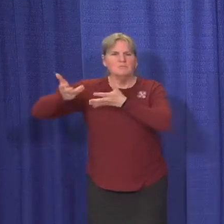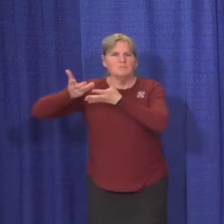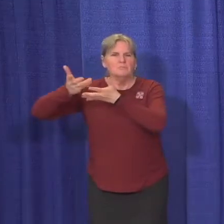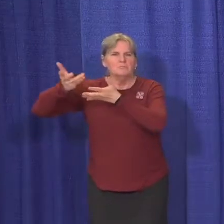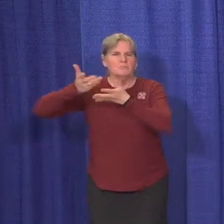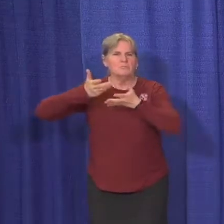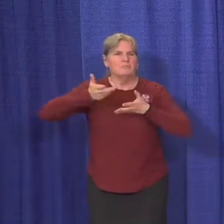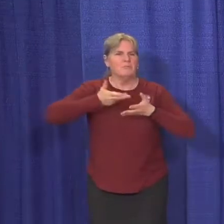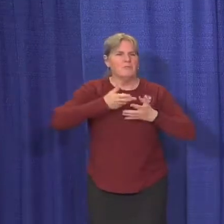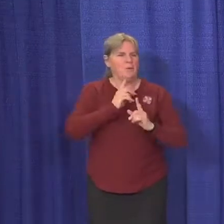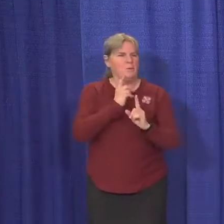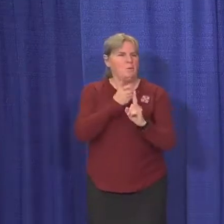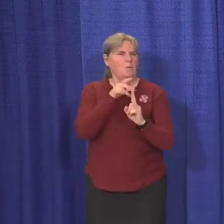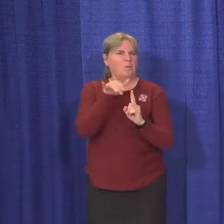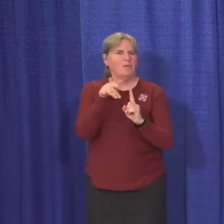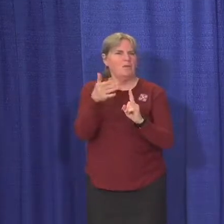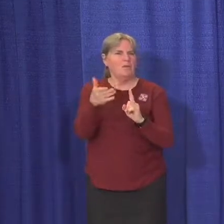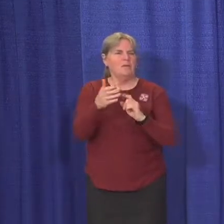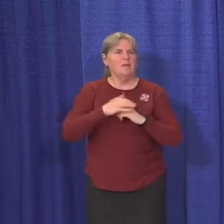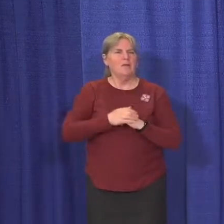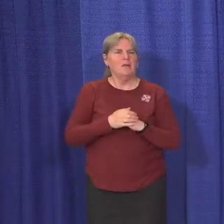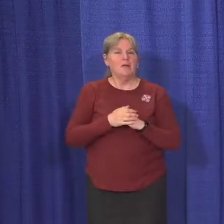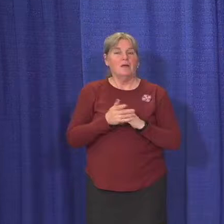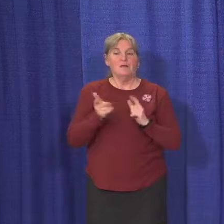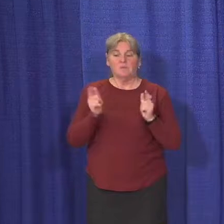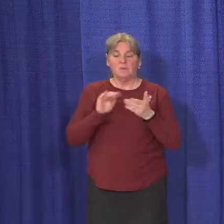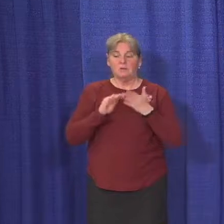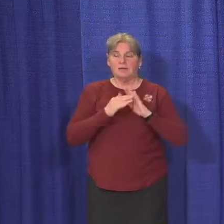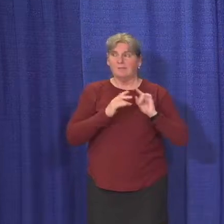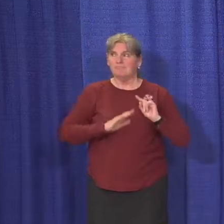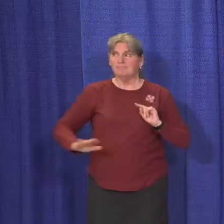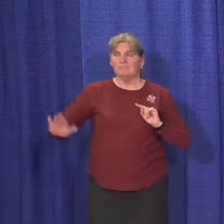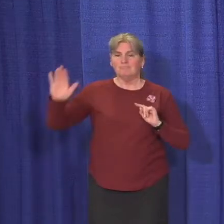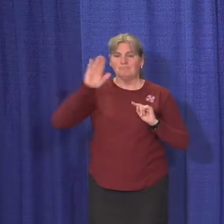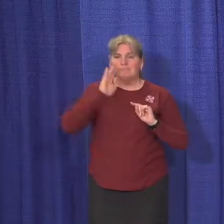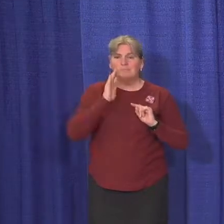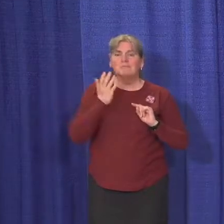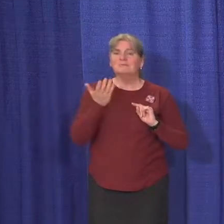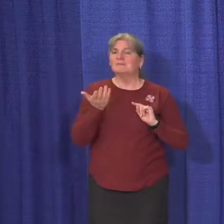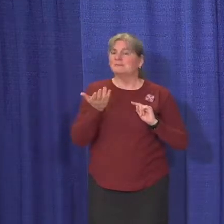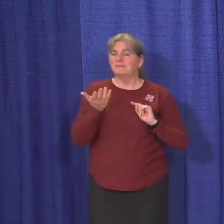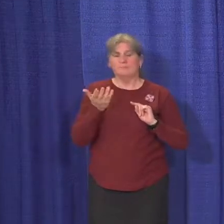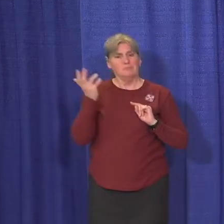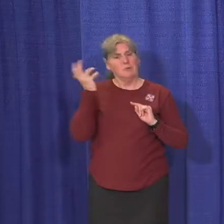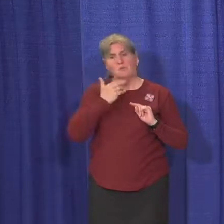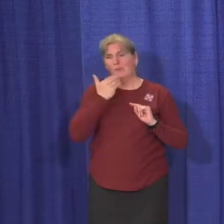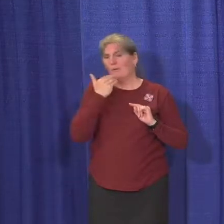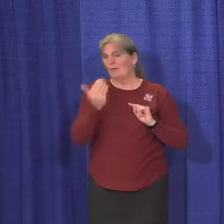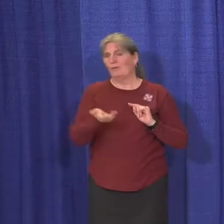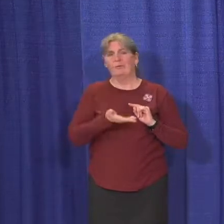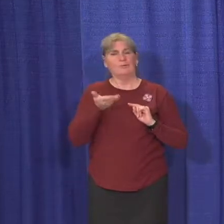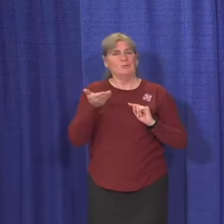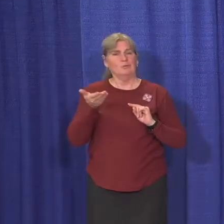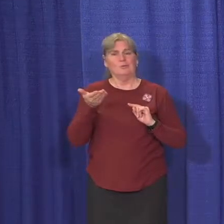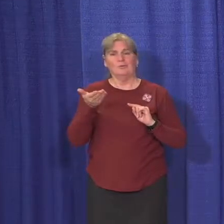community building effort and the efforts within rural communities and municipalities